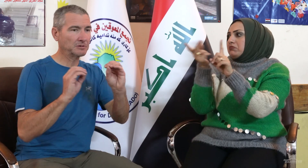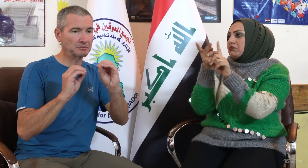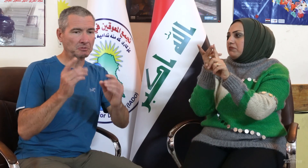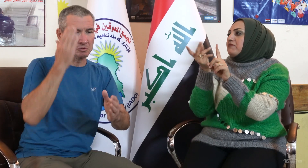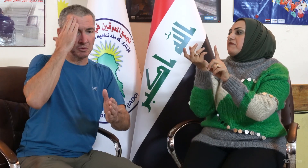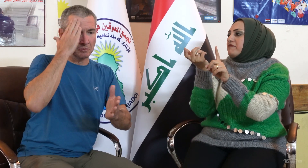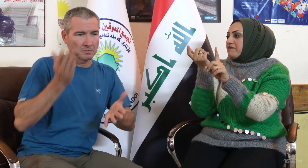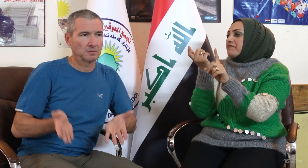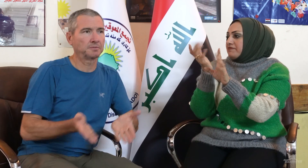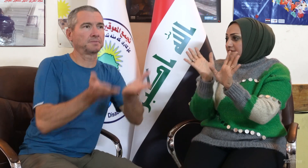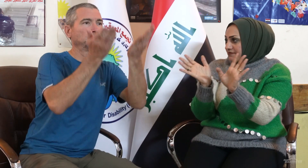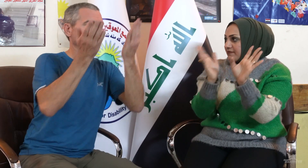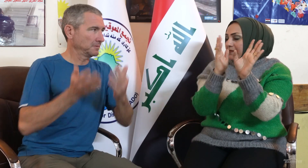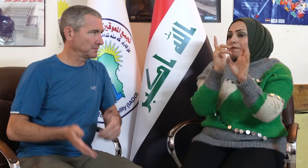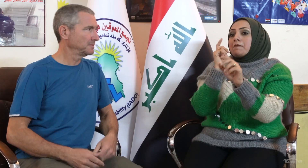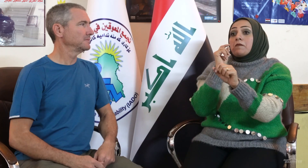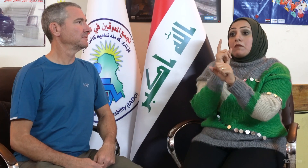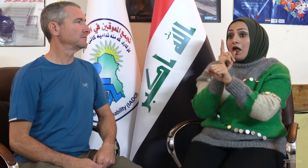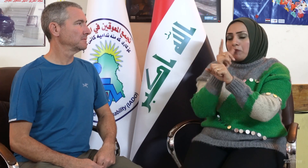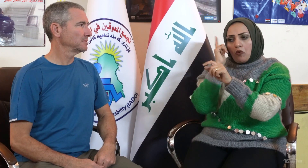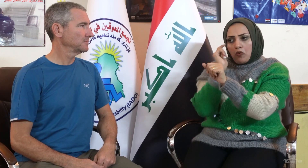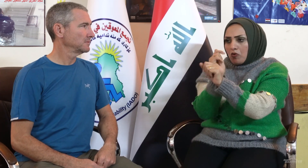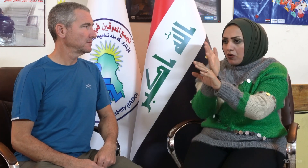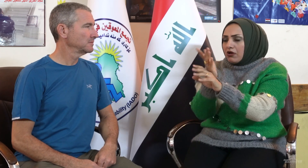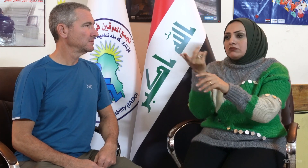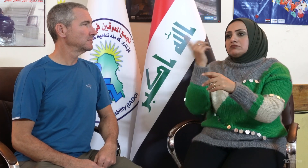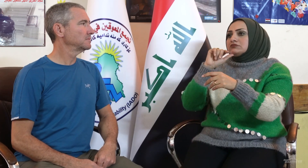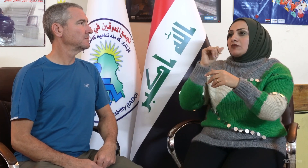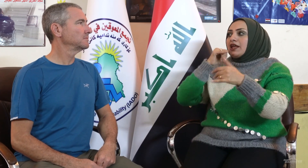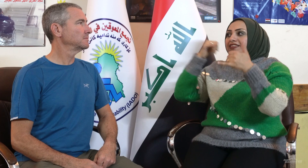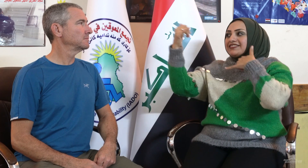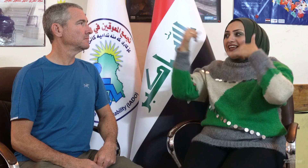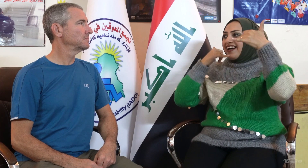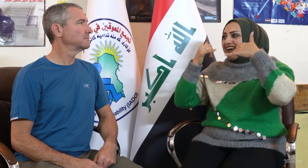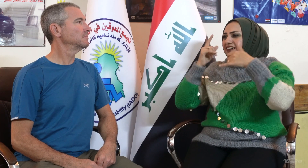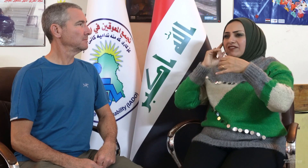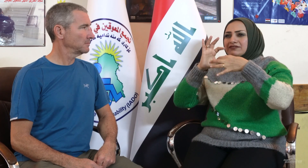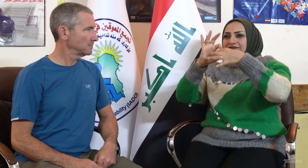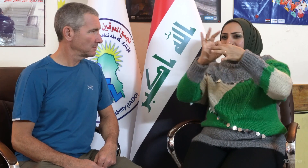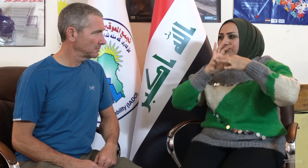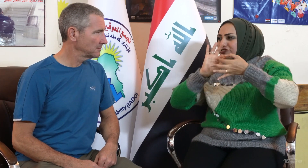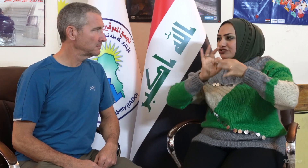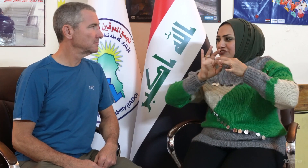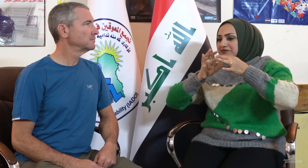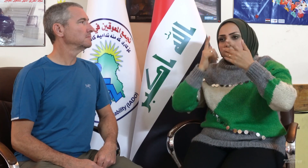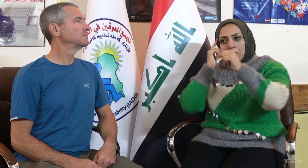To teach them is to uplift them. We also need to be improving access to video relay services.